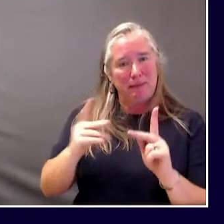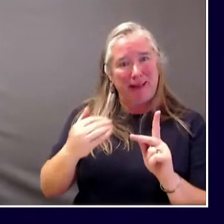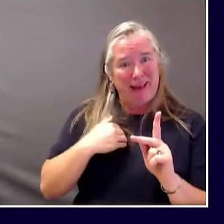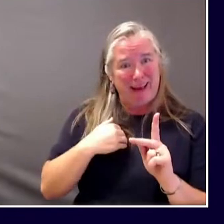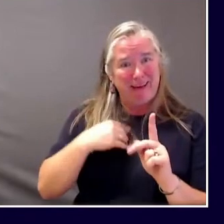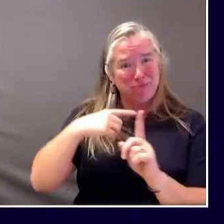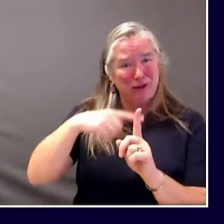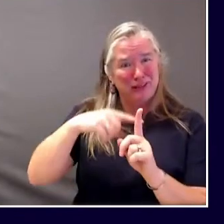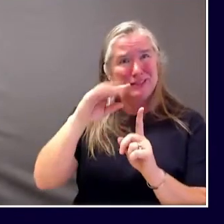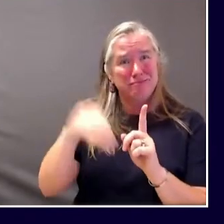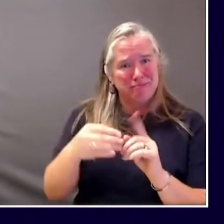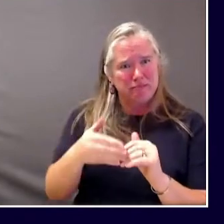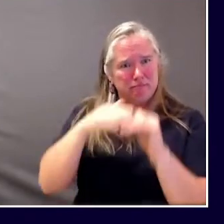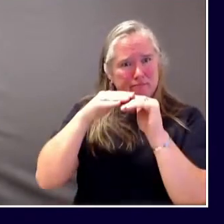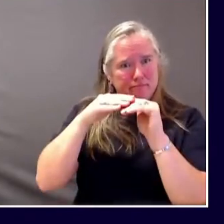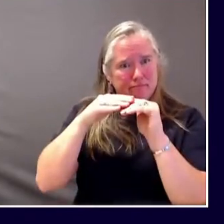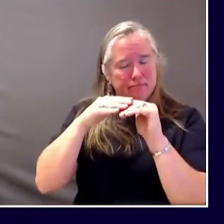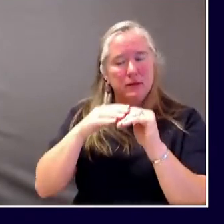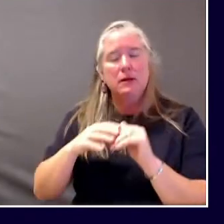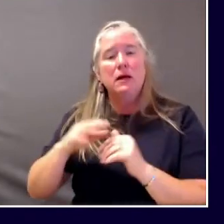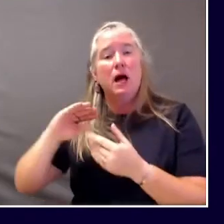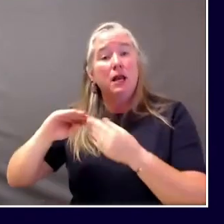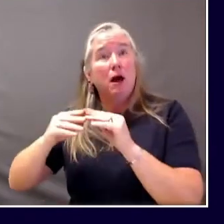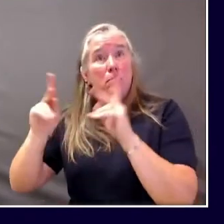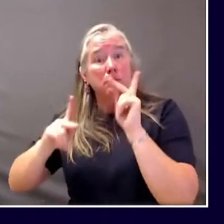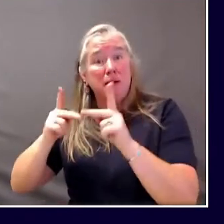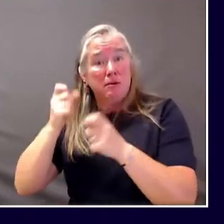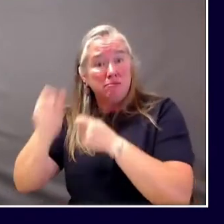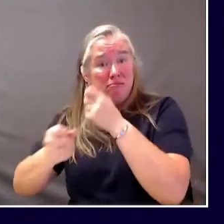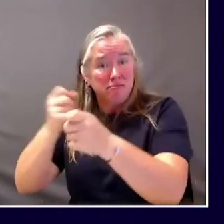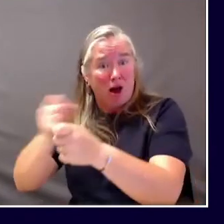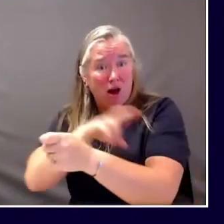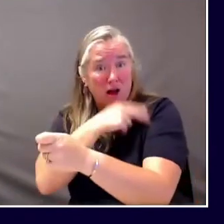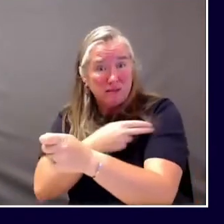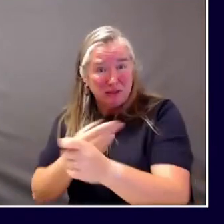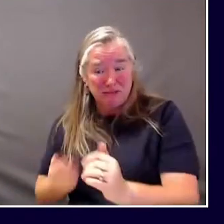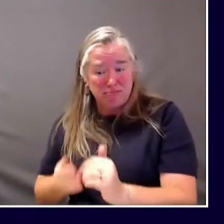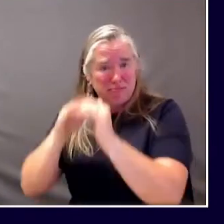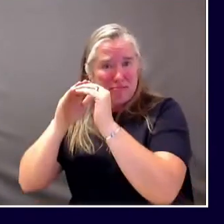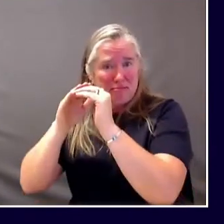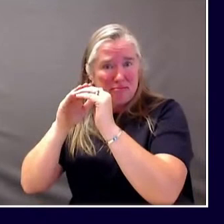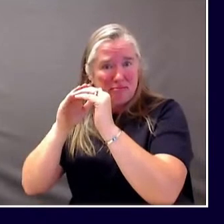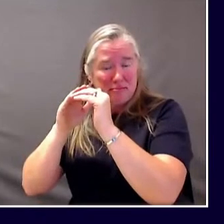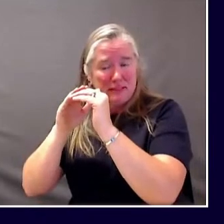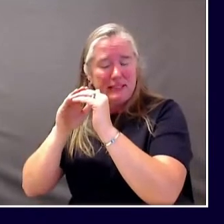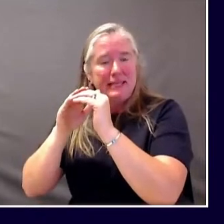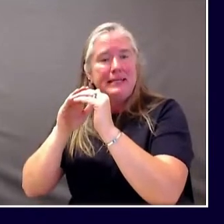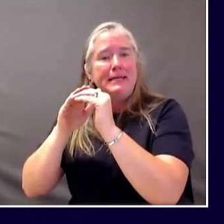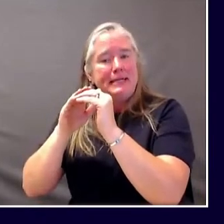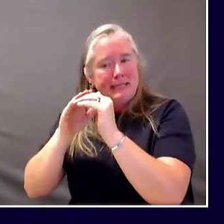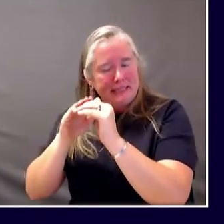she is extremely strong